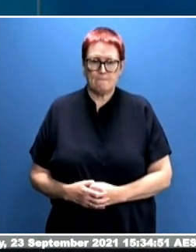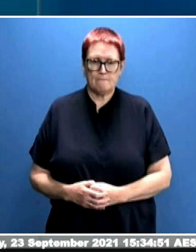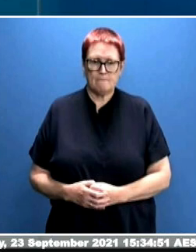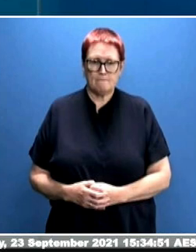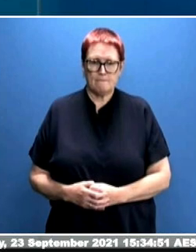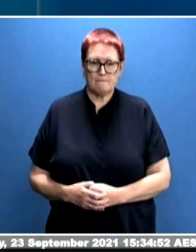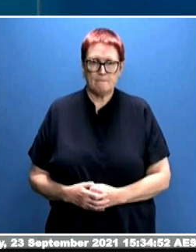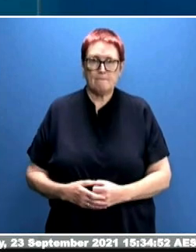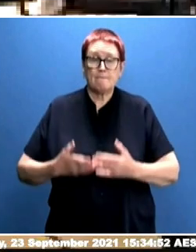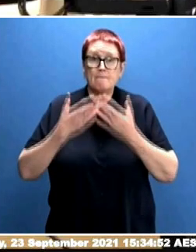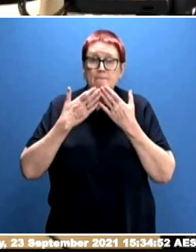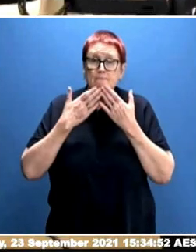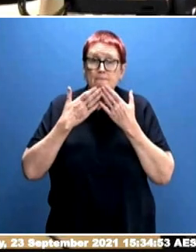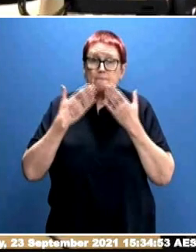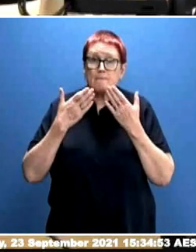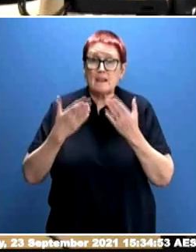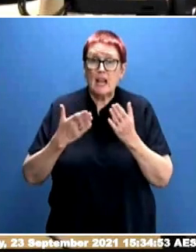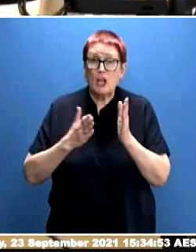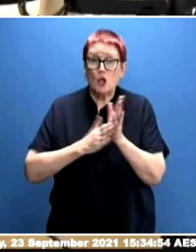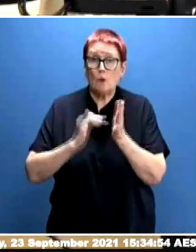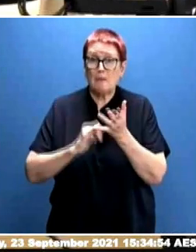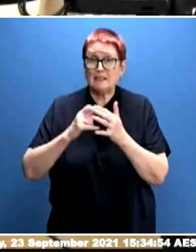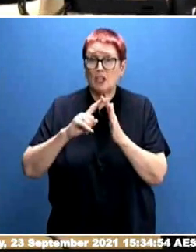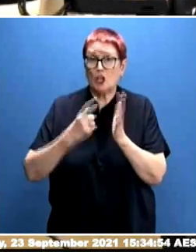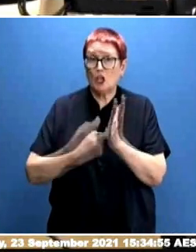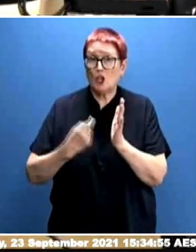Yes, thank you, Ms Kerr. Those are the questions that I'll ask.